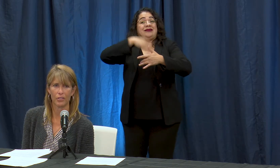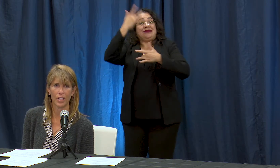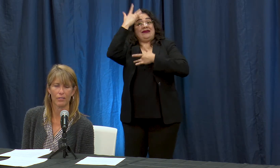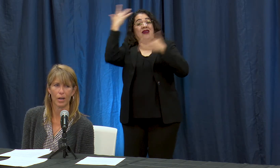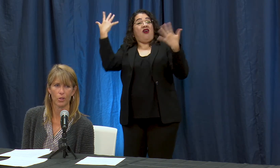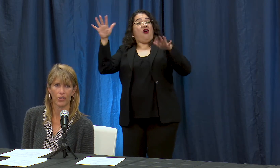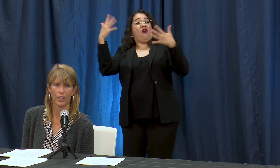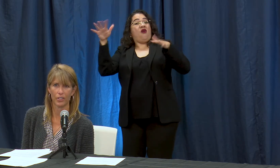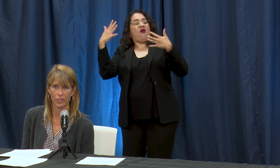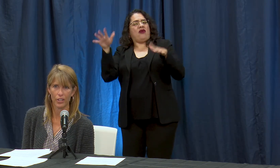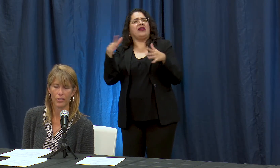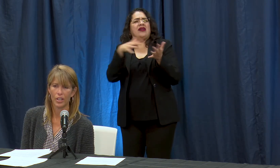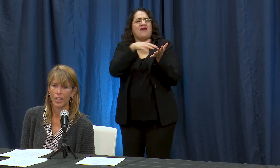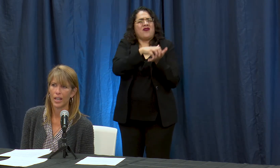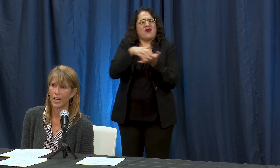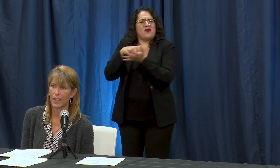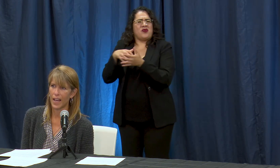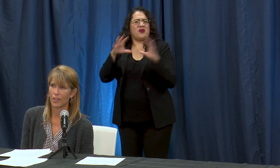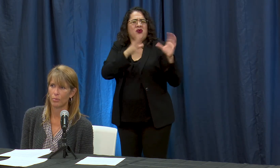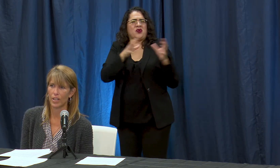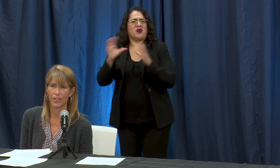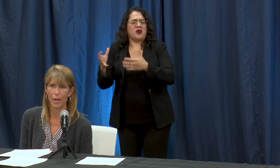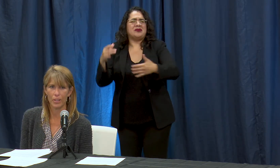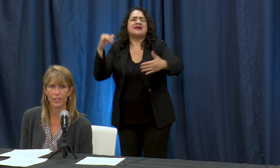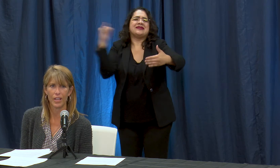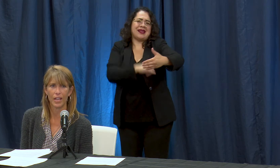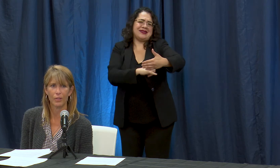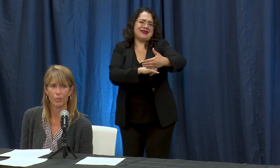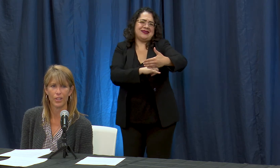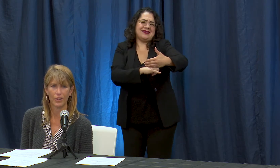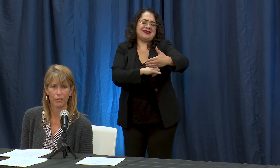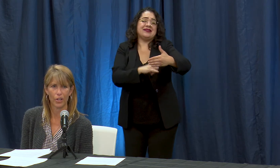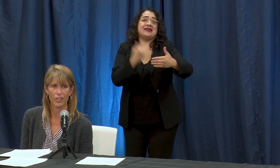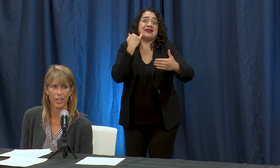far more serious illness and that is what has happened for our deaths